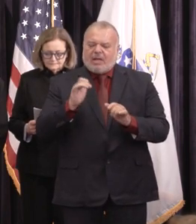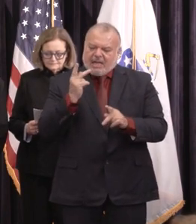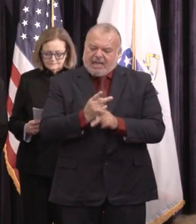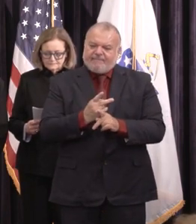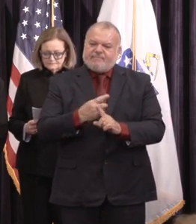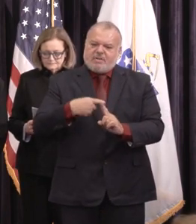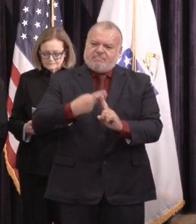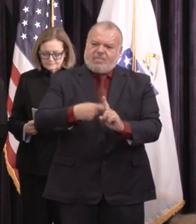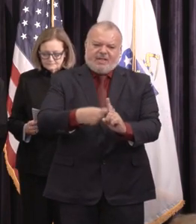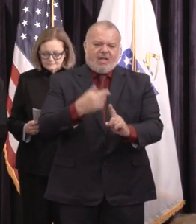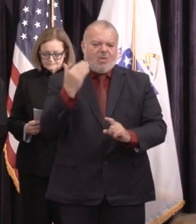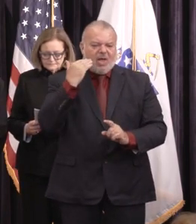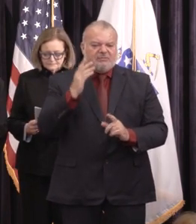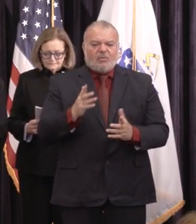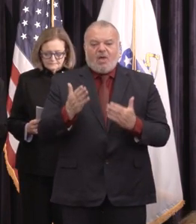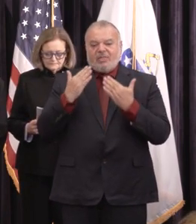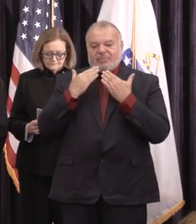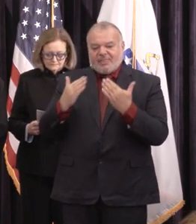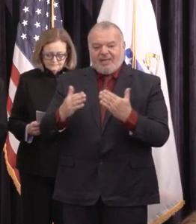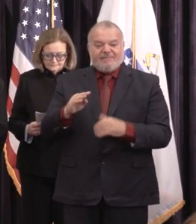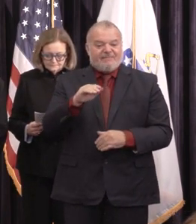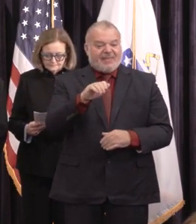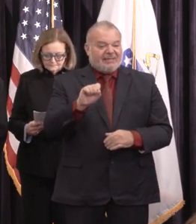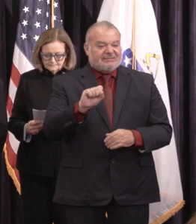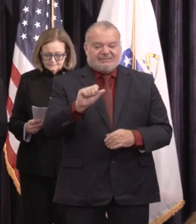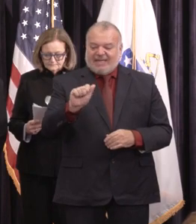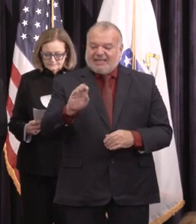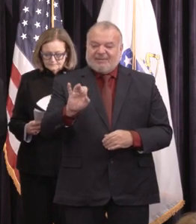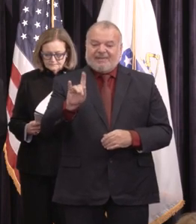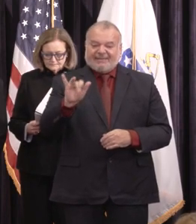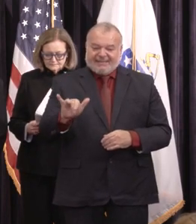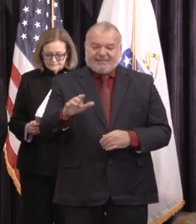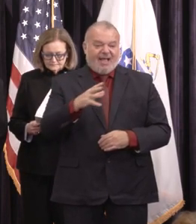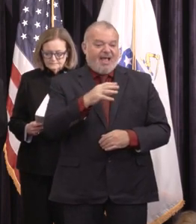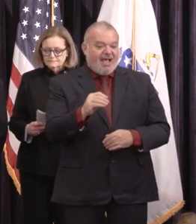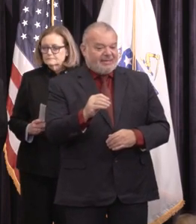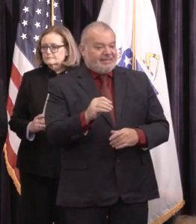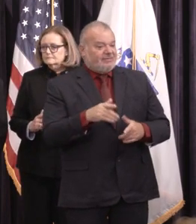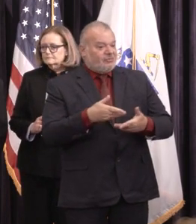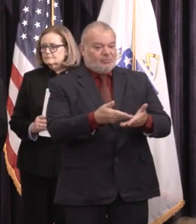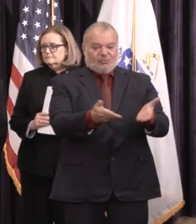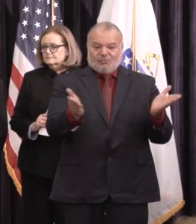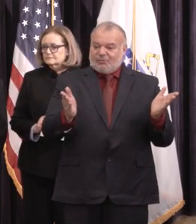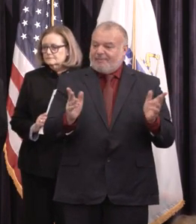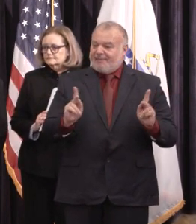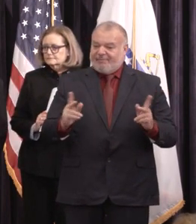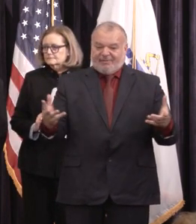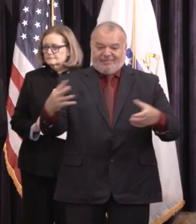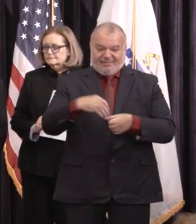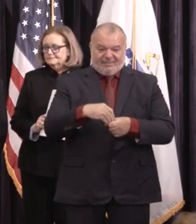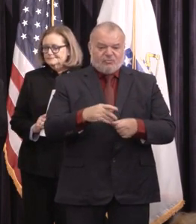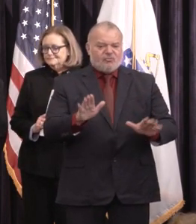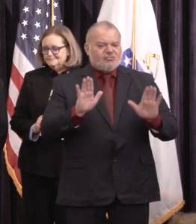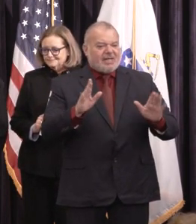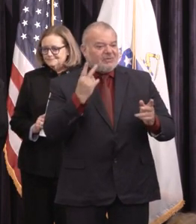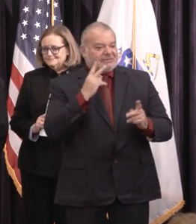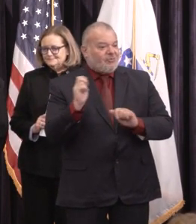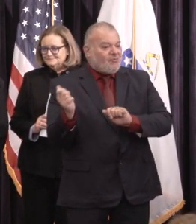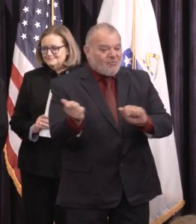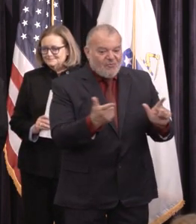in this room. It is my honor to bring to the podium of Secretary of Health and Human Services